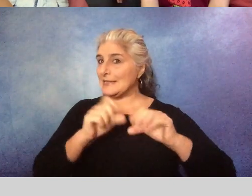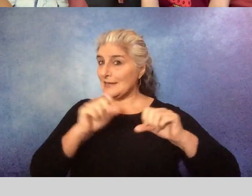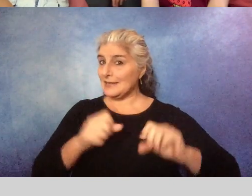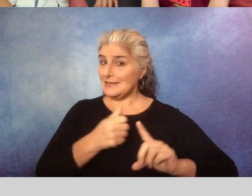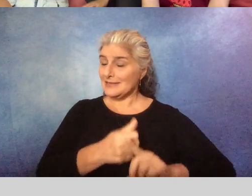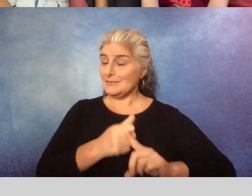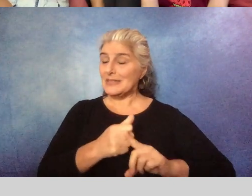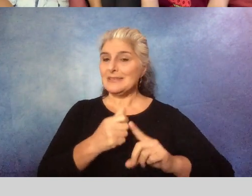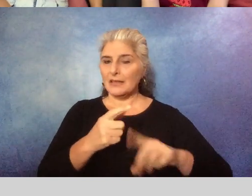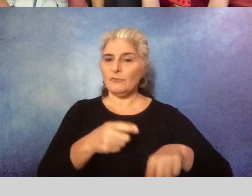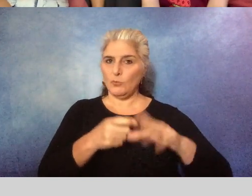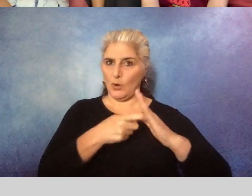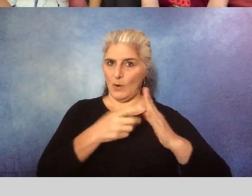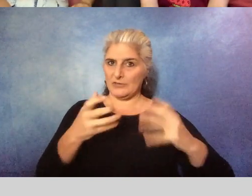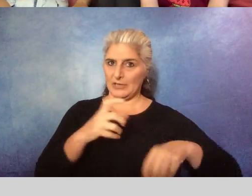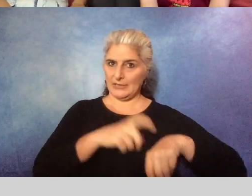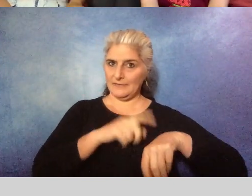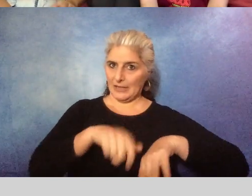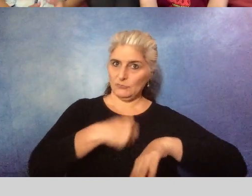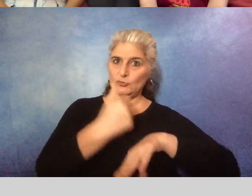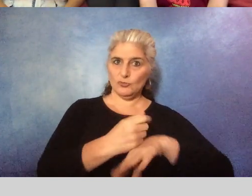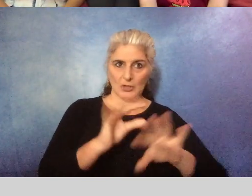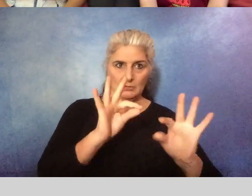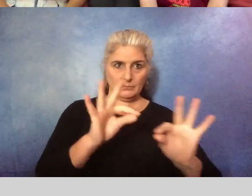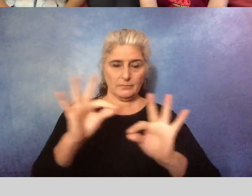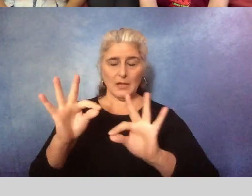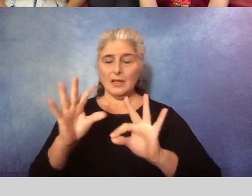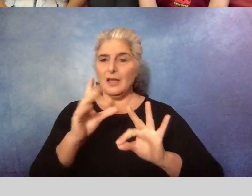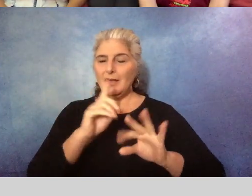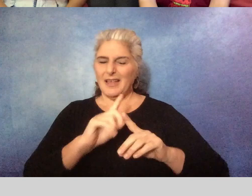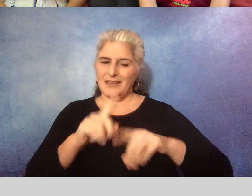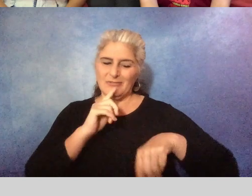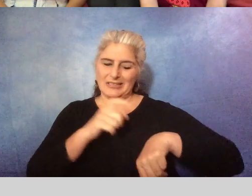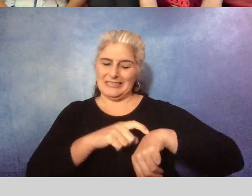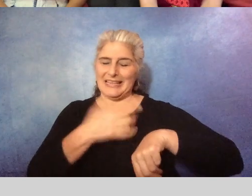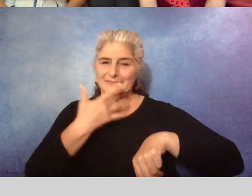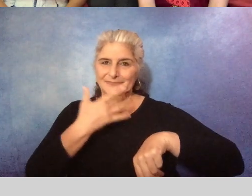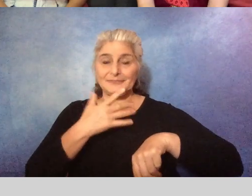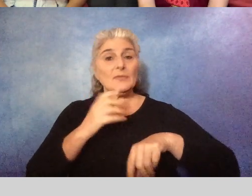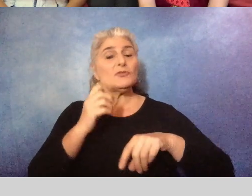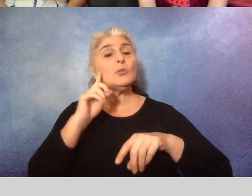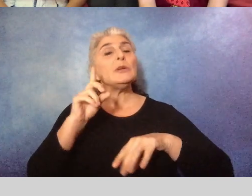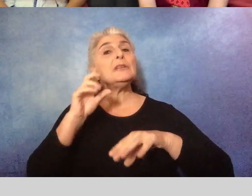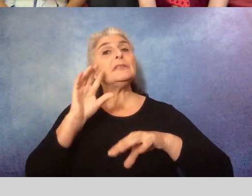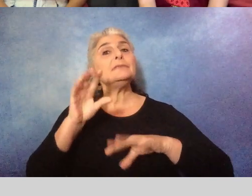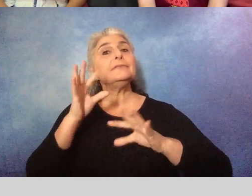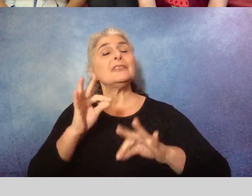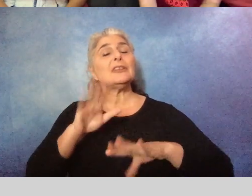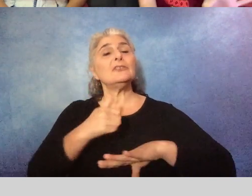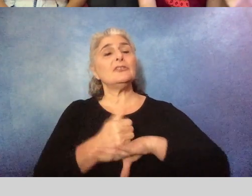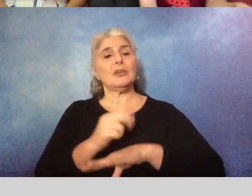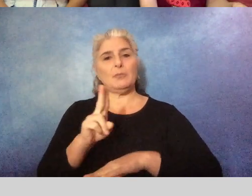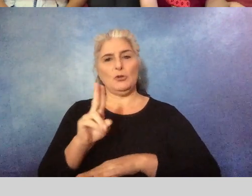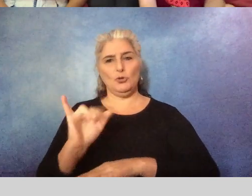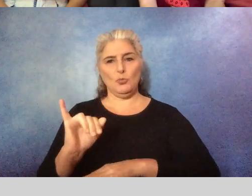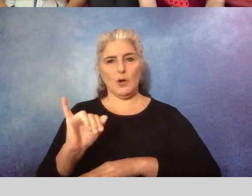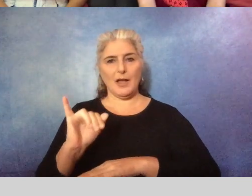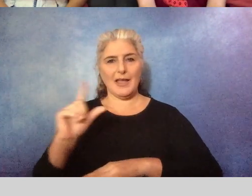of time and we didn't have that. So we started with a UI library like this with some color schemes